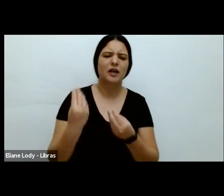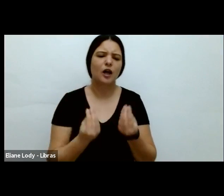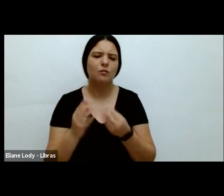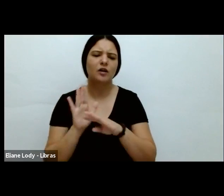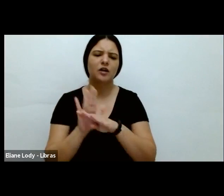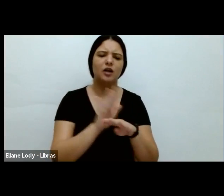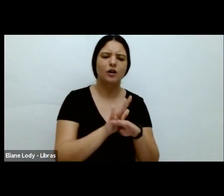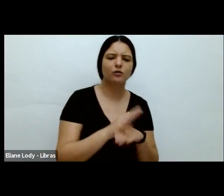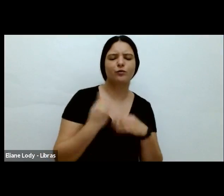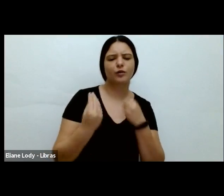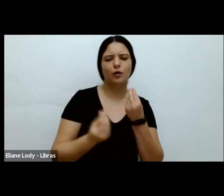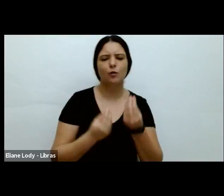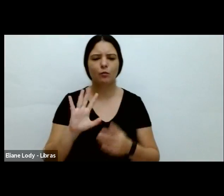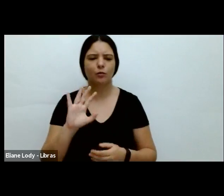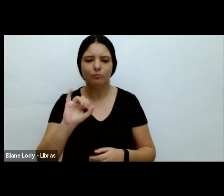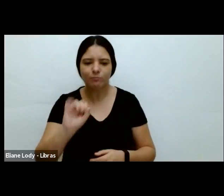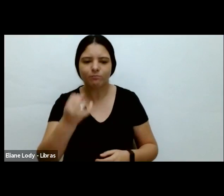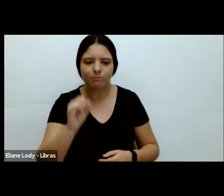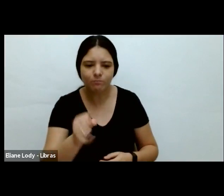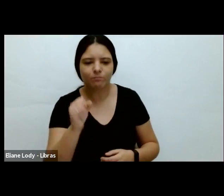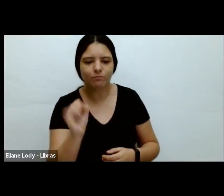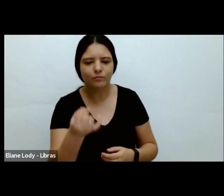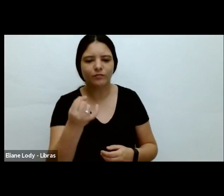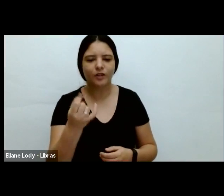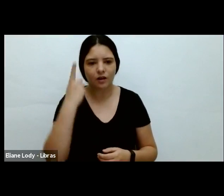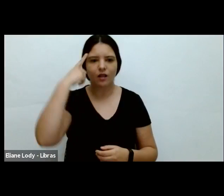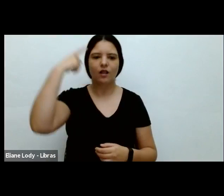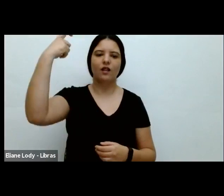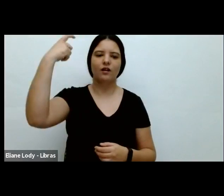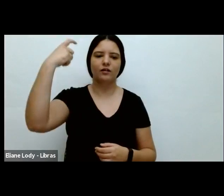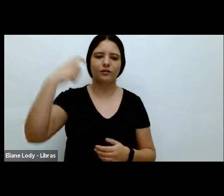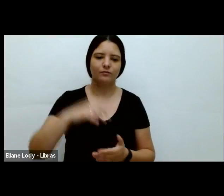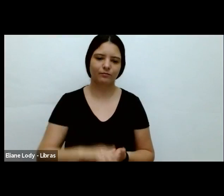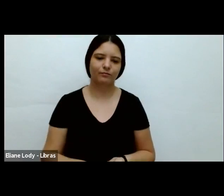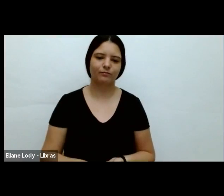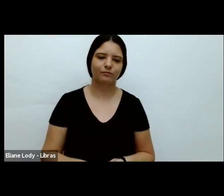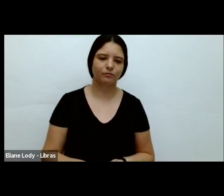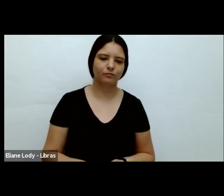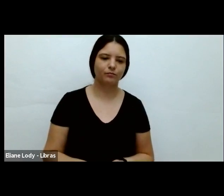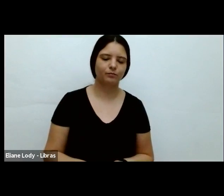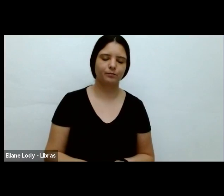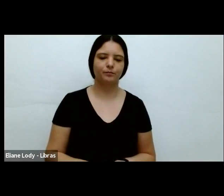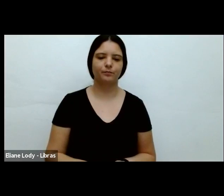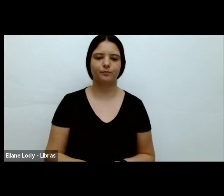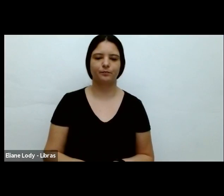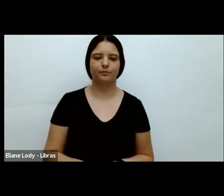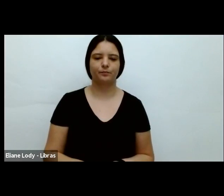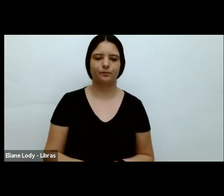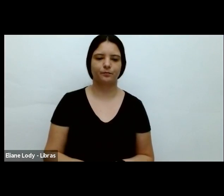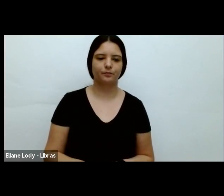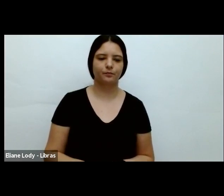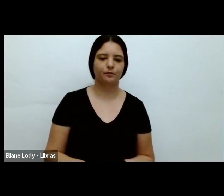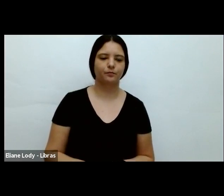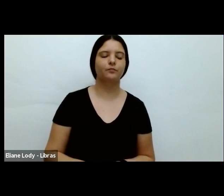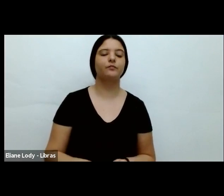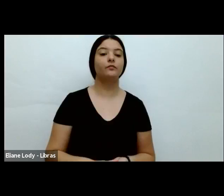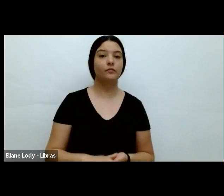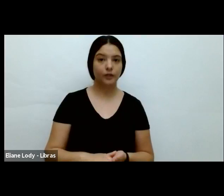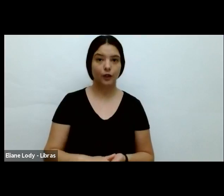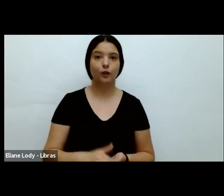that do. that. Do segregate from that segregate from that waste